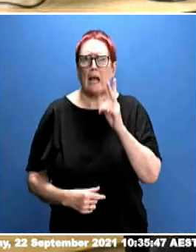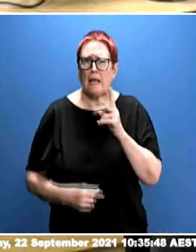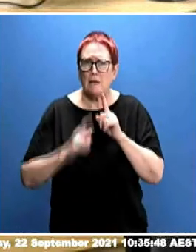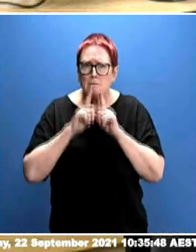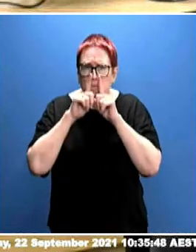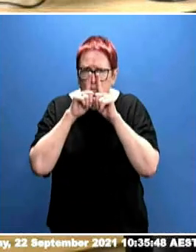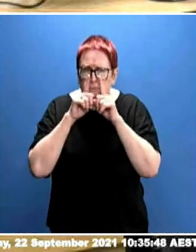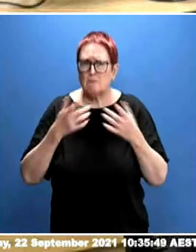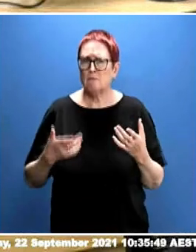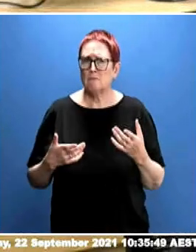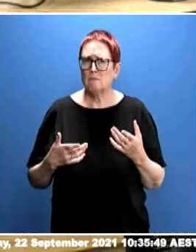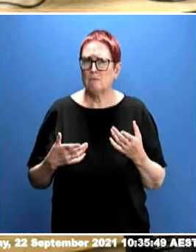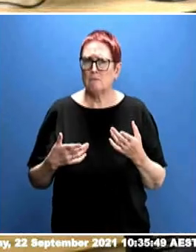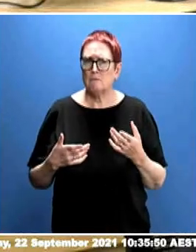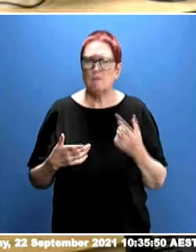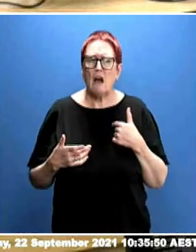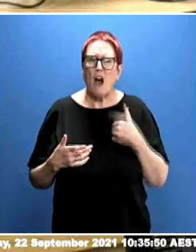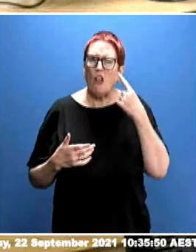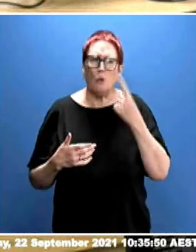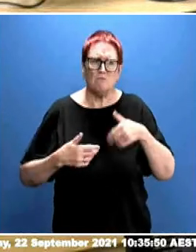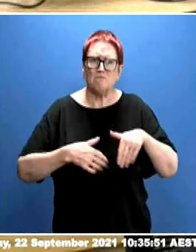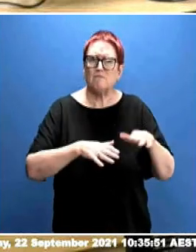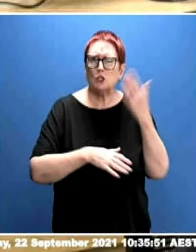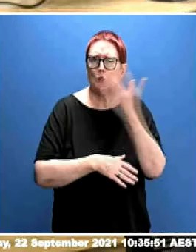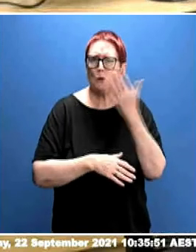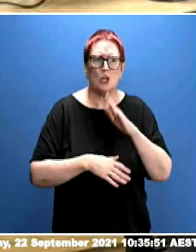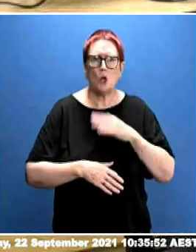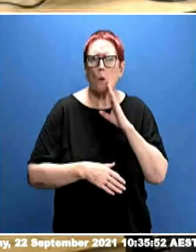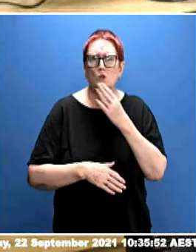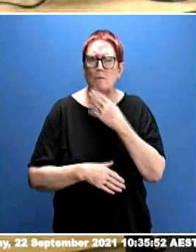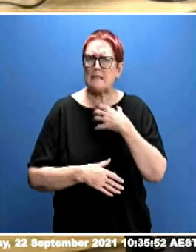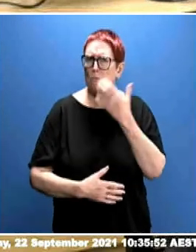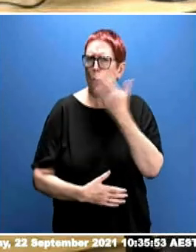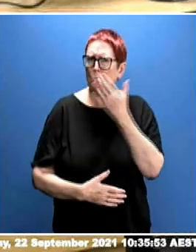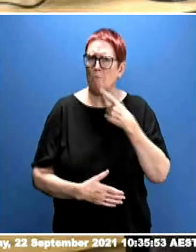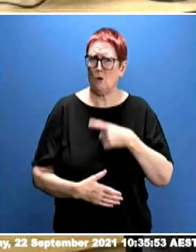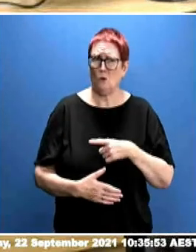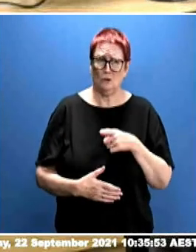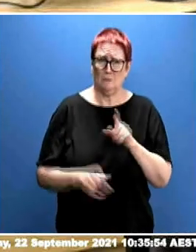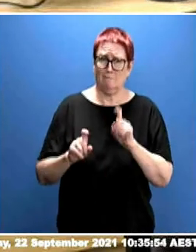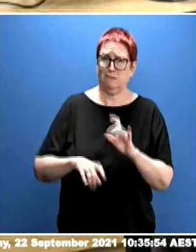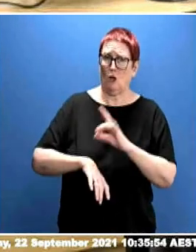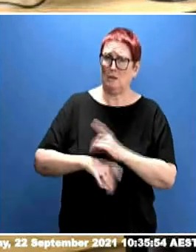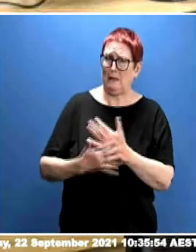So I decided to get her off to school that day rather than her missing more school, because she'd been in hospital prior to that.